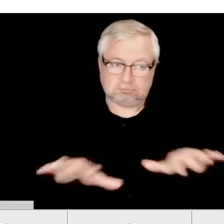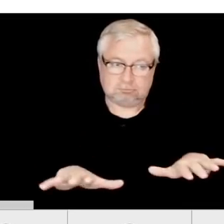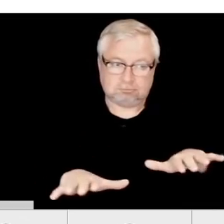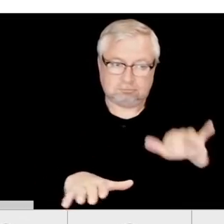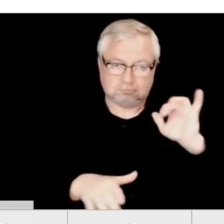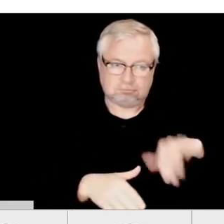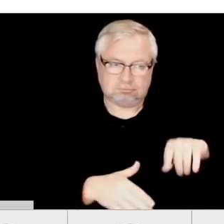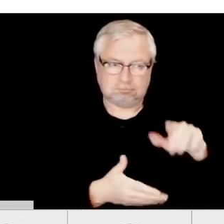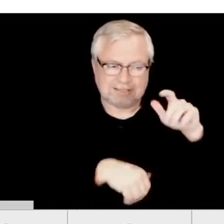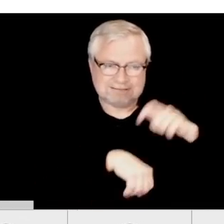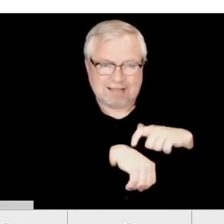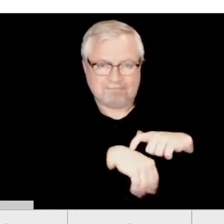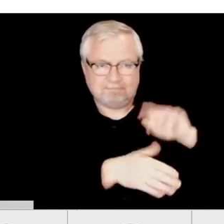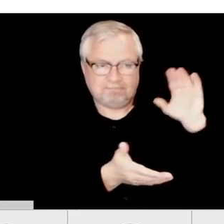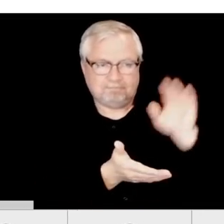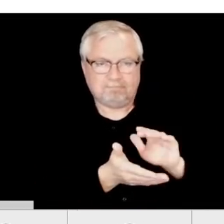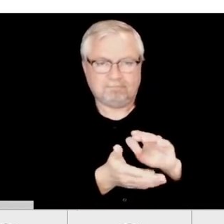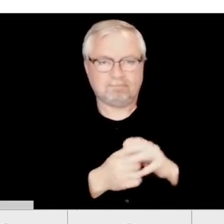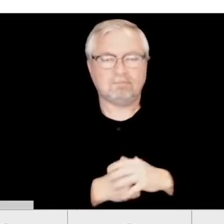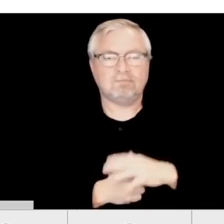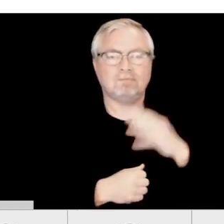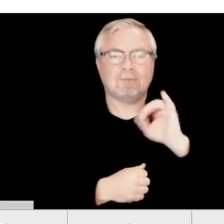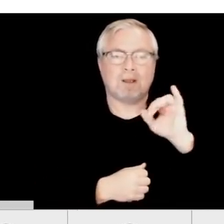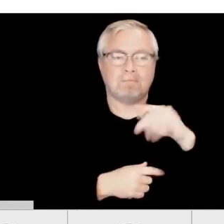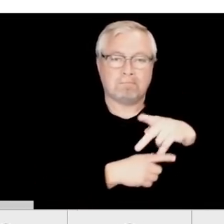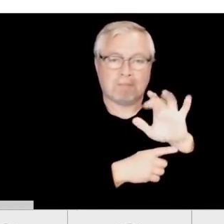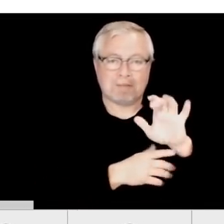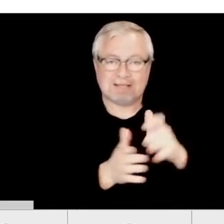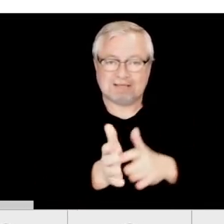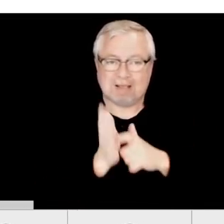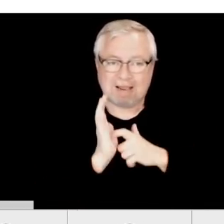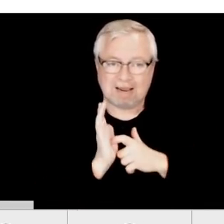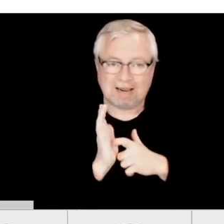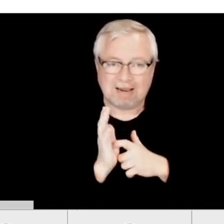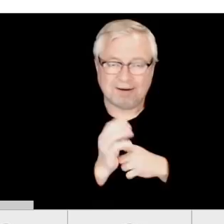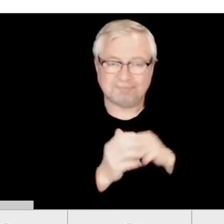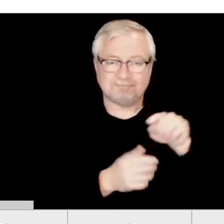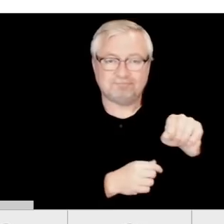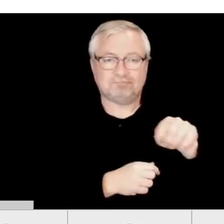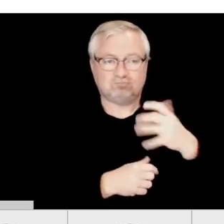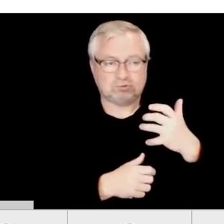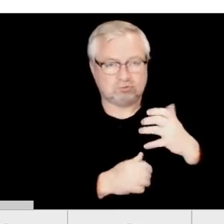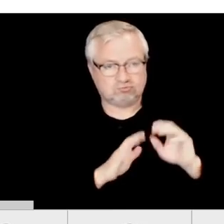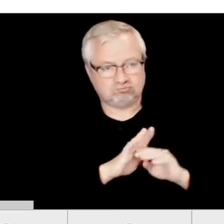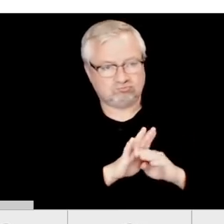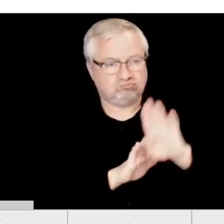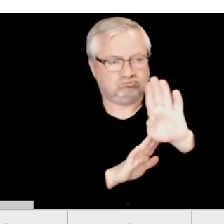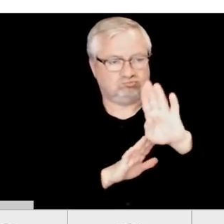demand and full epidemic mortality and what teams seems to be driving that